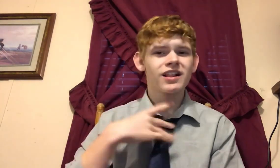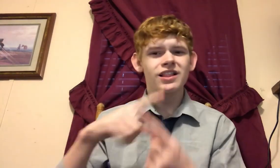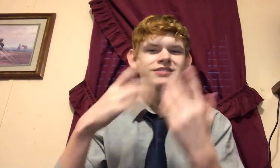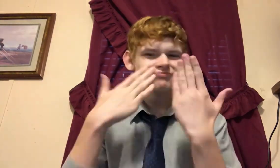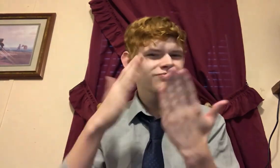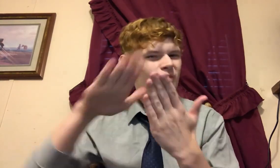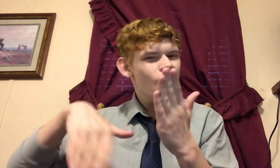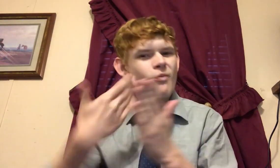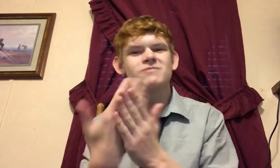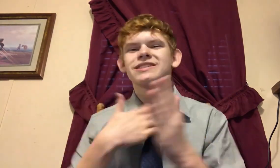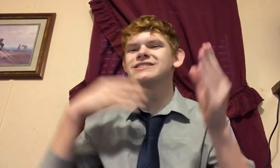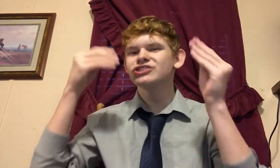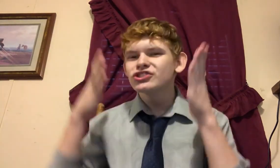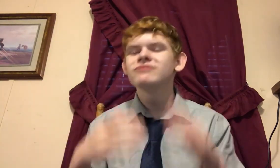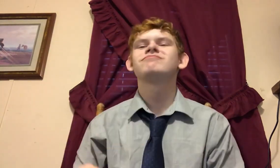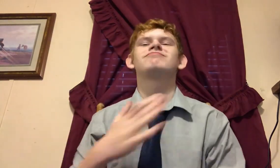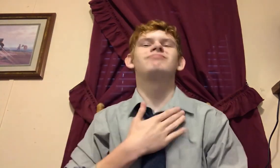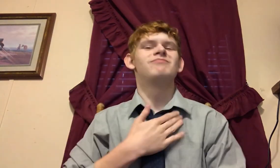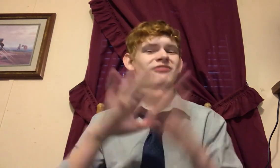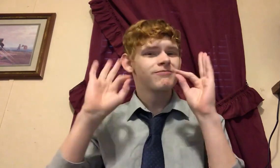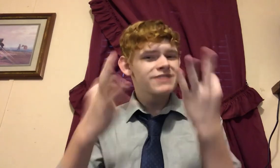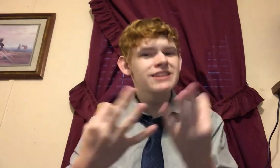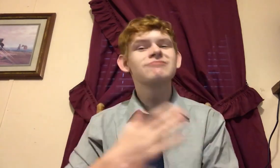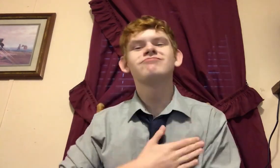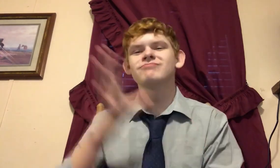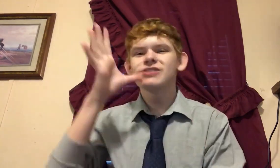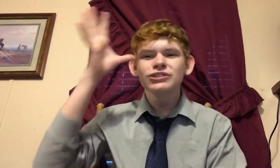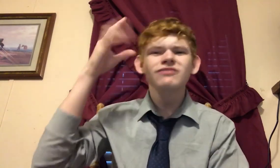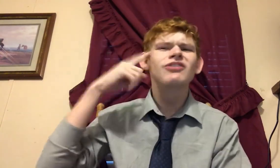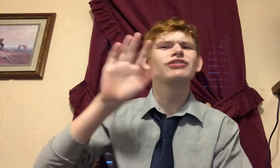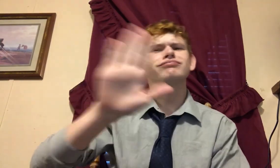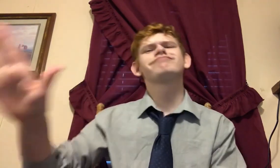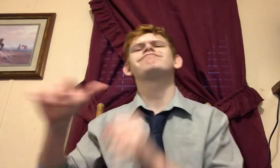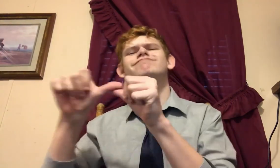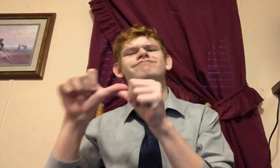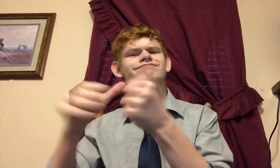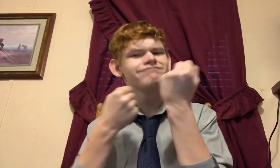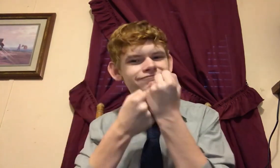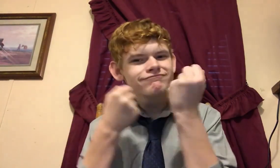I would like to thank all of my teachers, my family, my parents for their continued support,